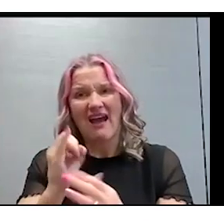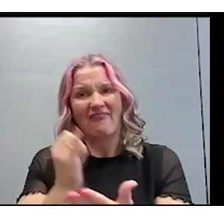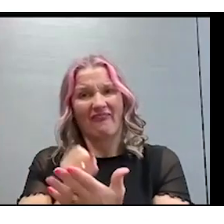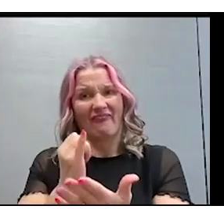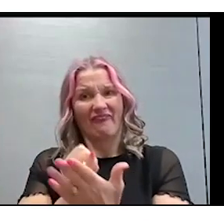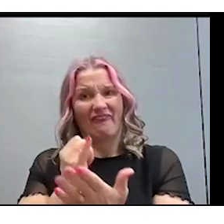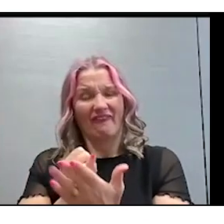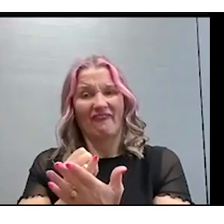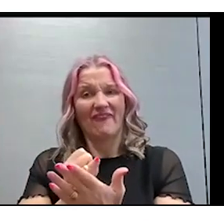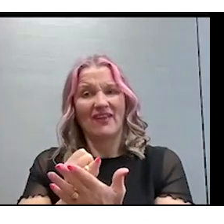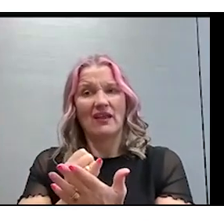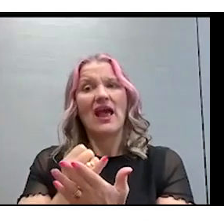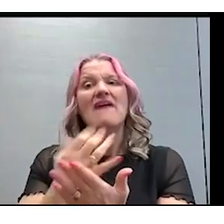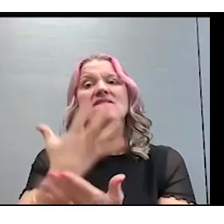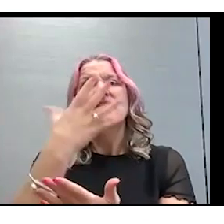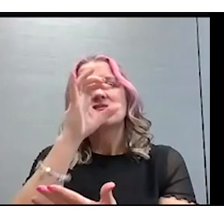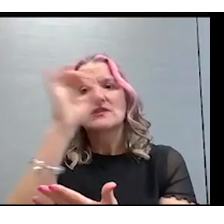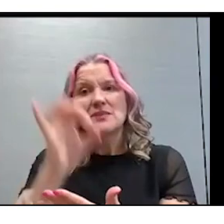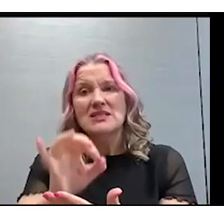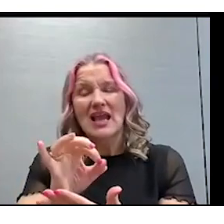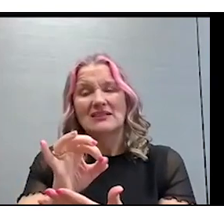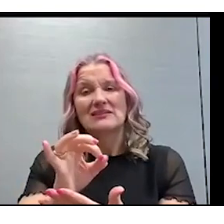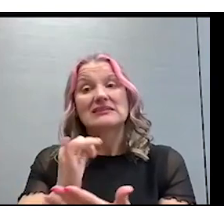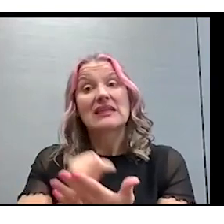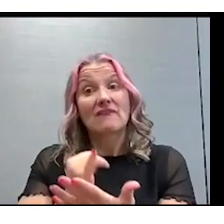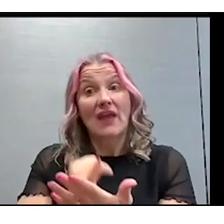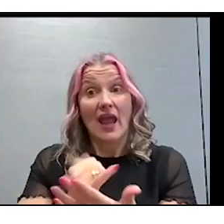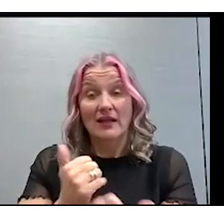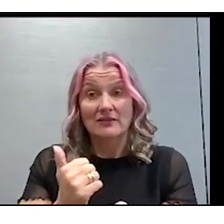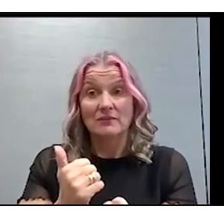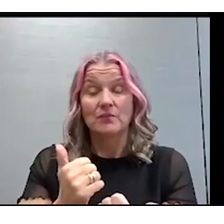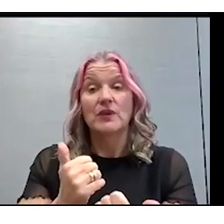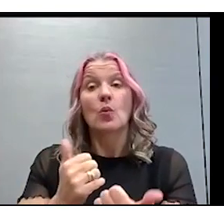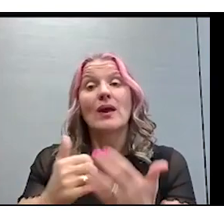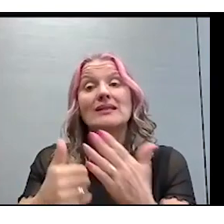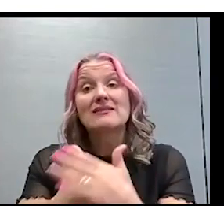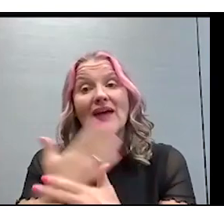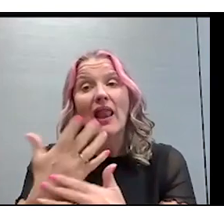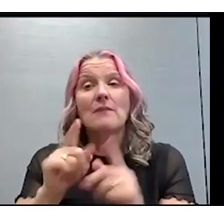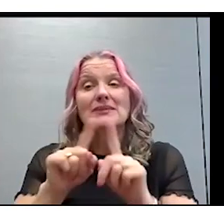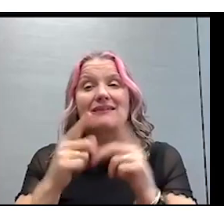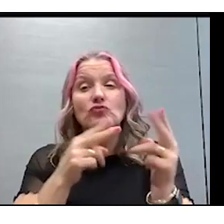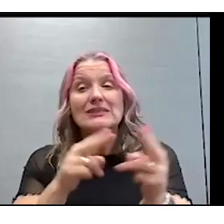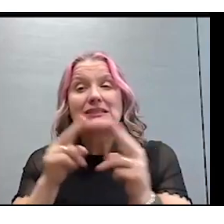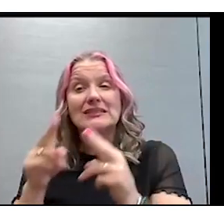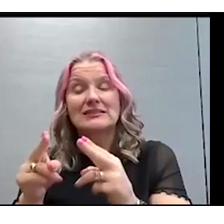That means that we have a 50% defect rate. We would then develop different system messages.